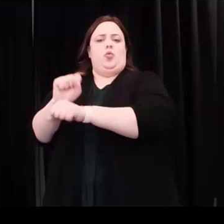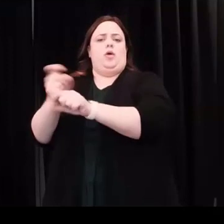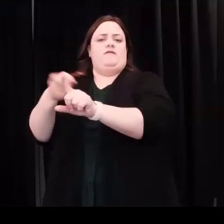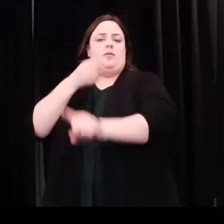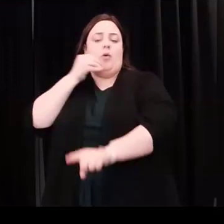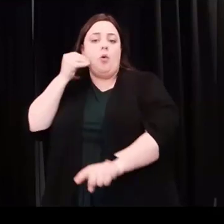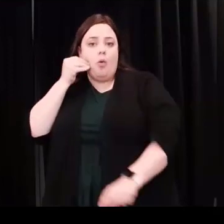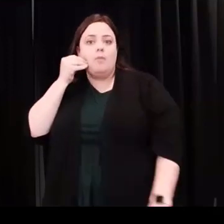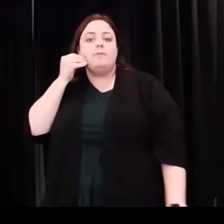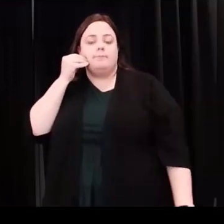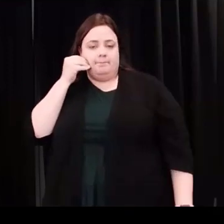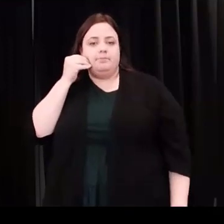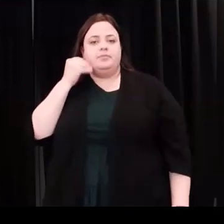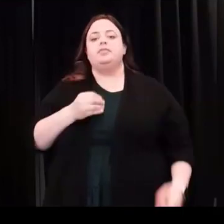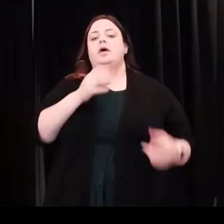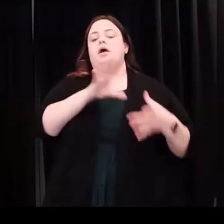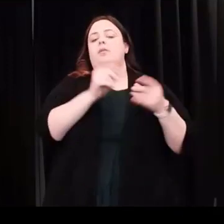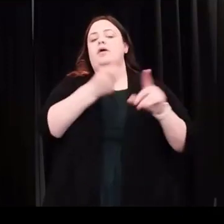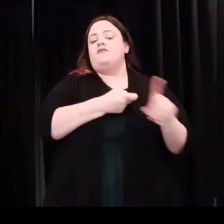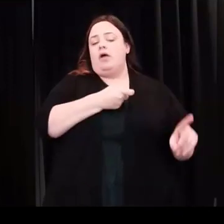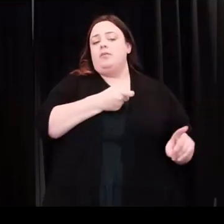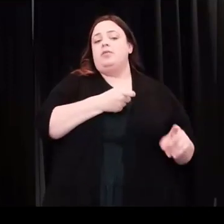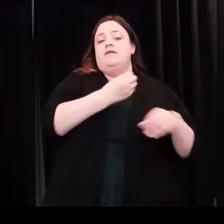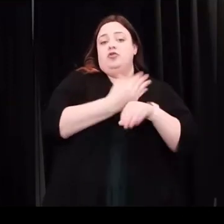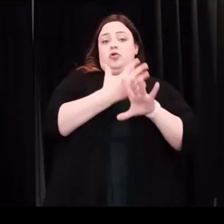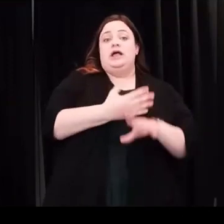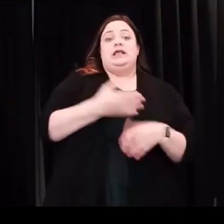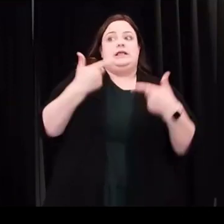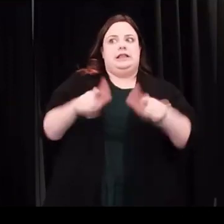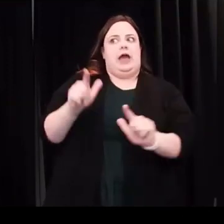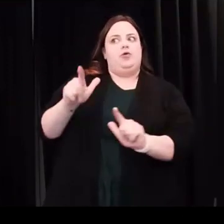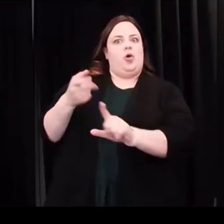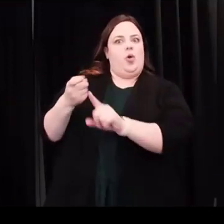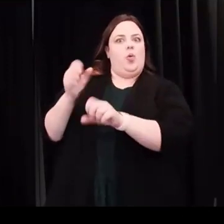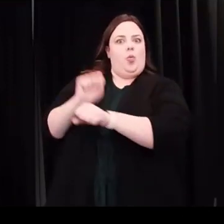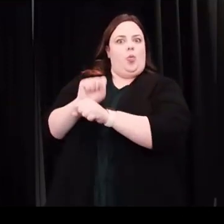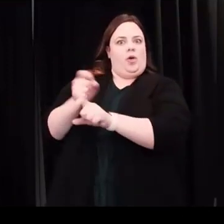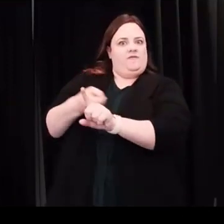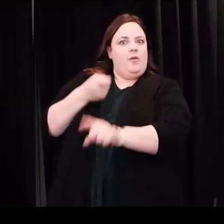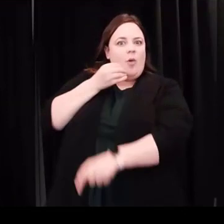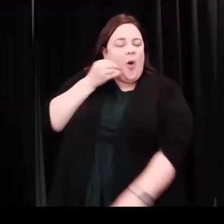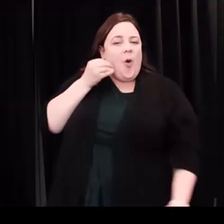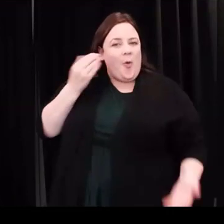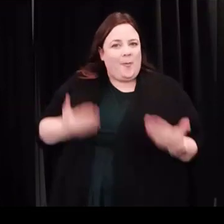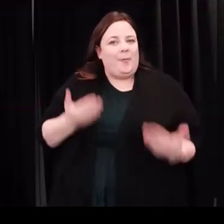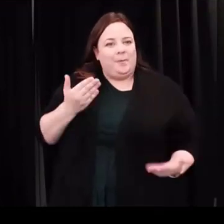The comment from the virtual is "Maybe let her work from home." You know, and that is that is